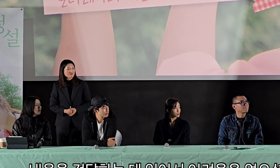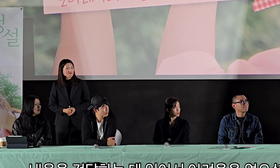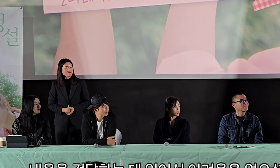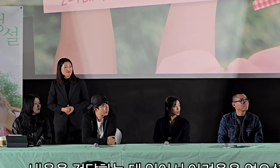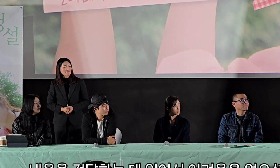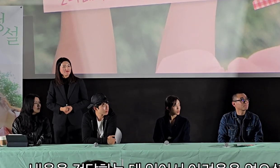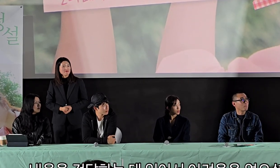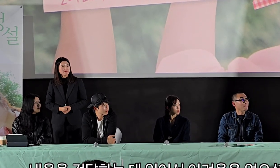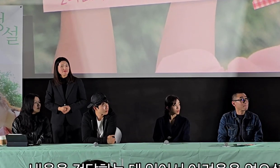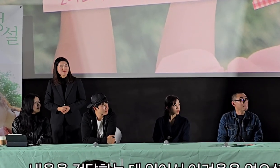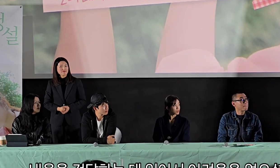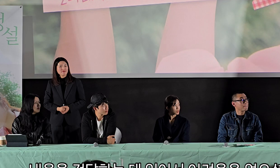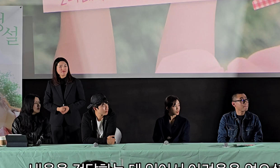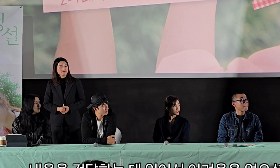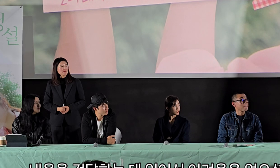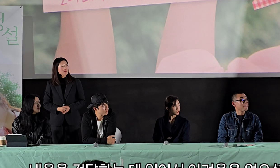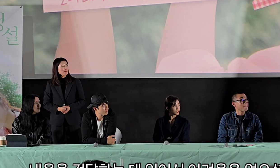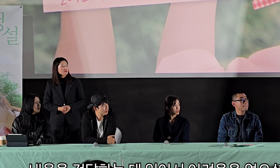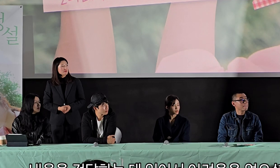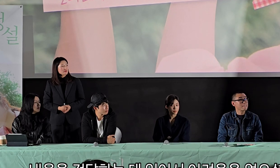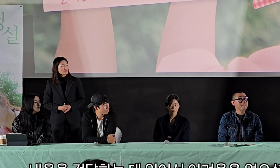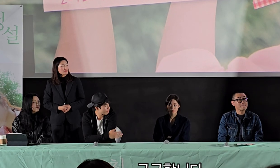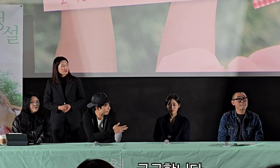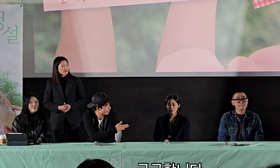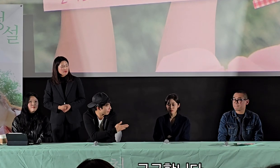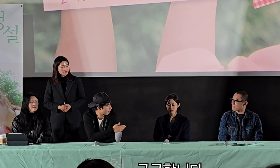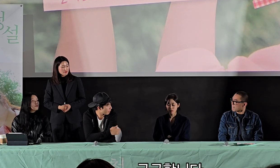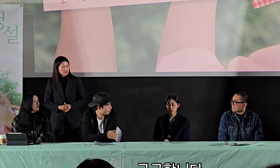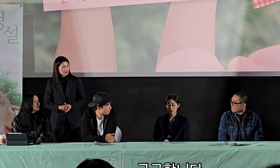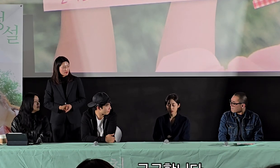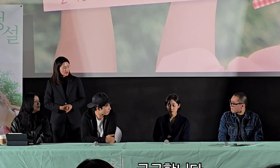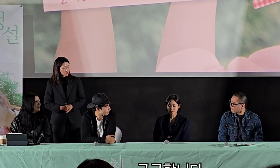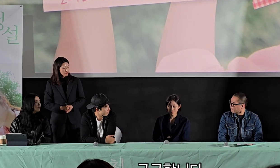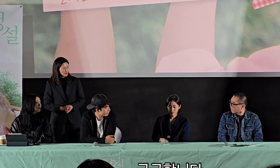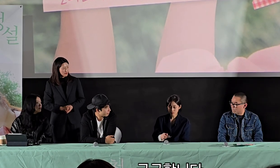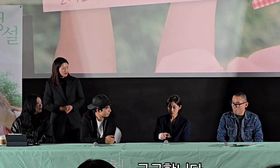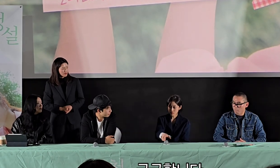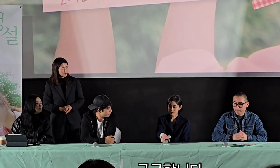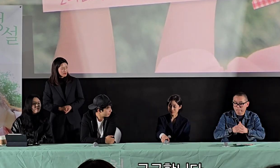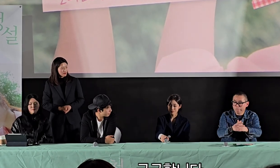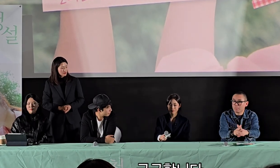because they are not used to these expressions.